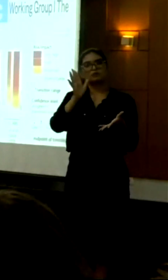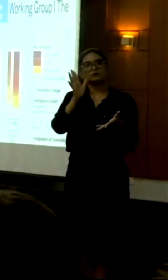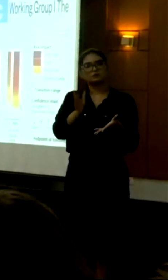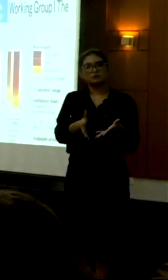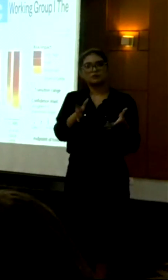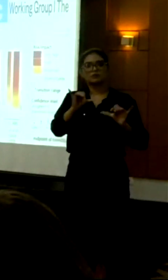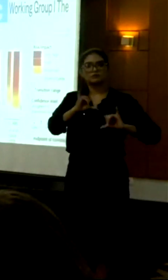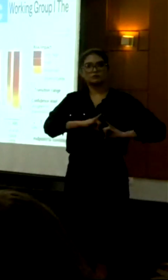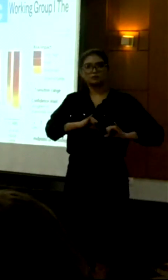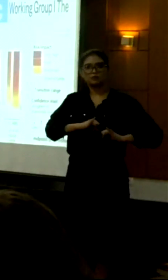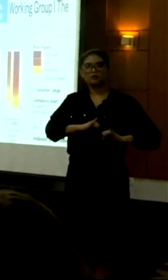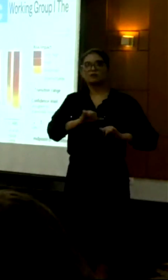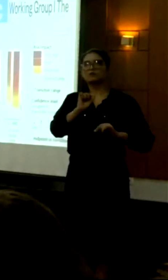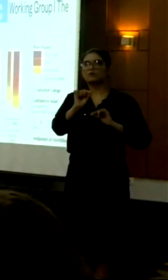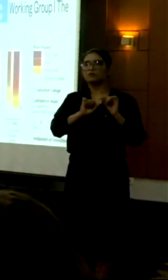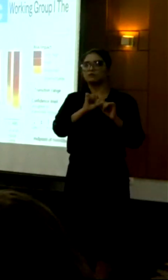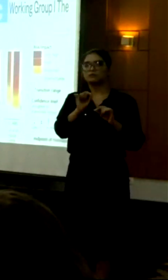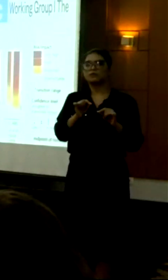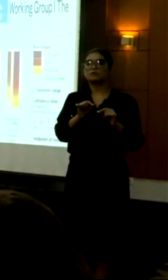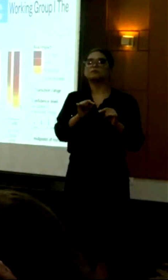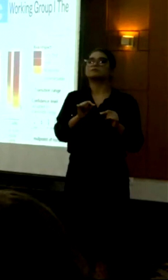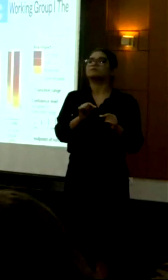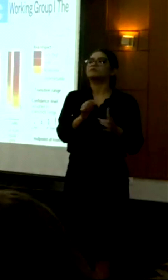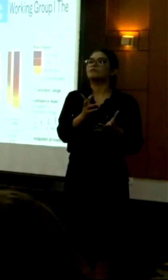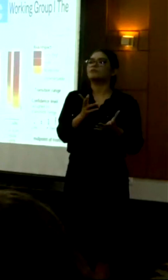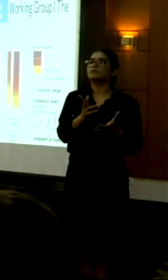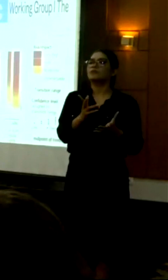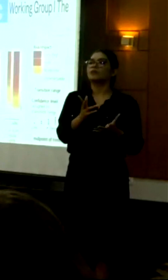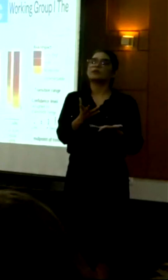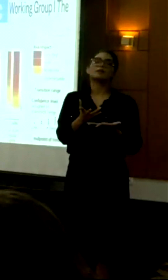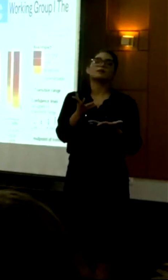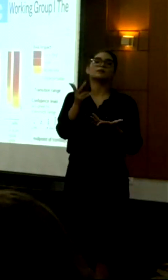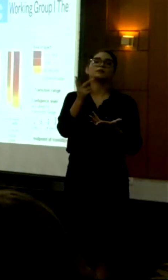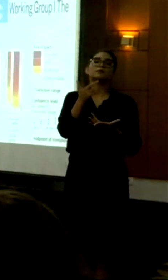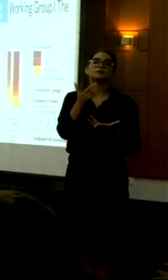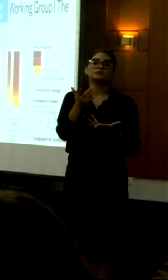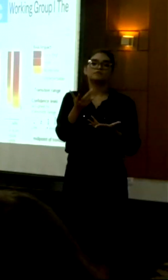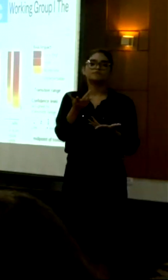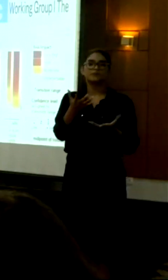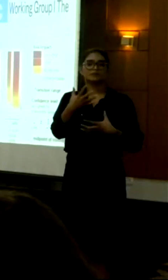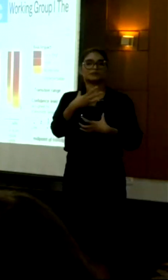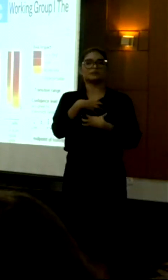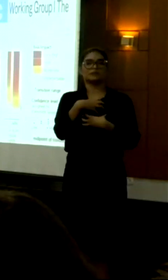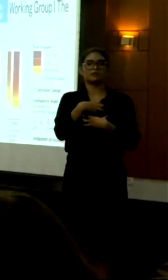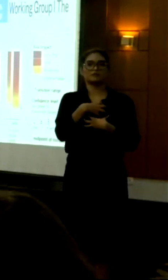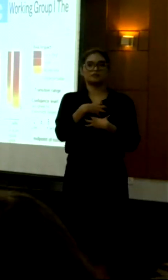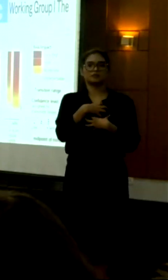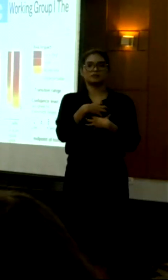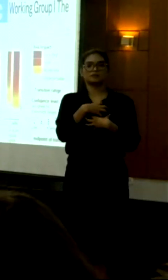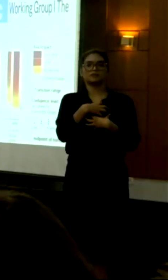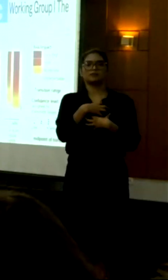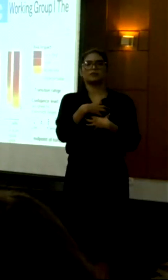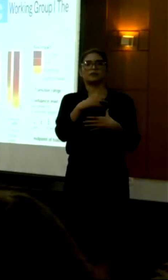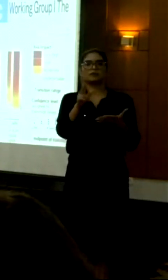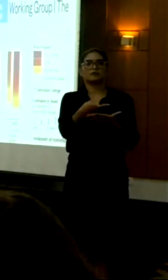the effects now , and in the intermediate scenario we don't even need to reach this high emission scenario